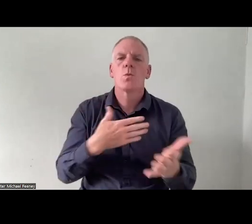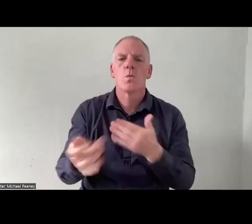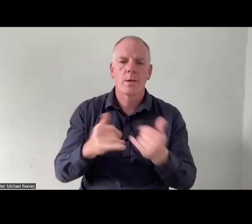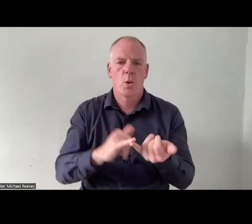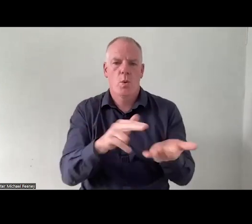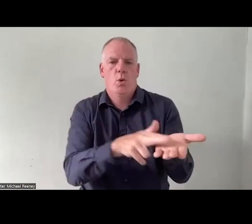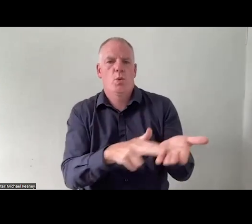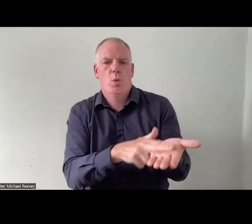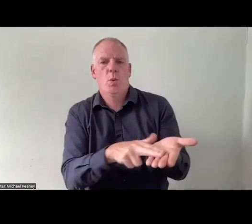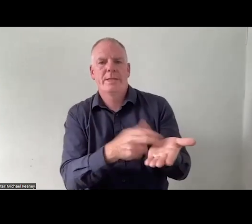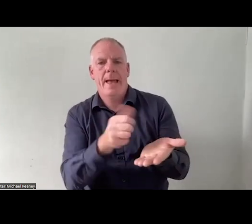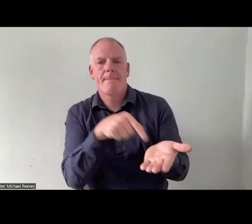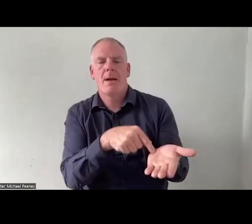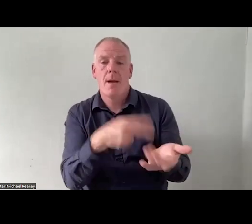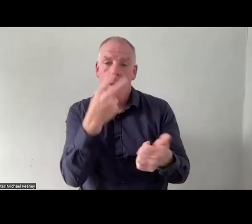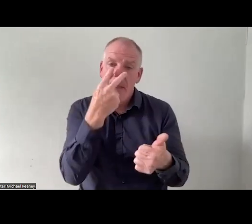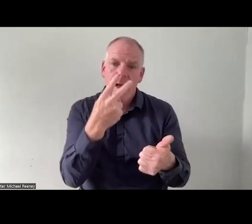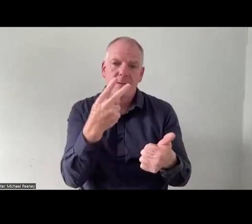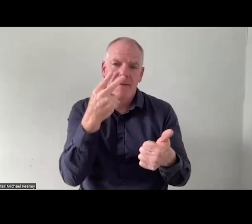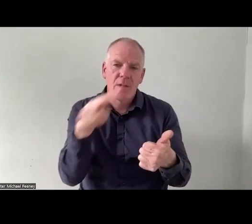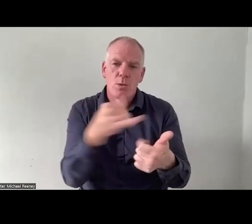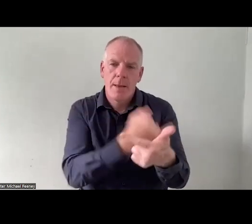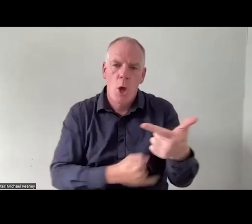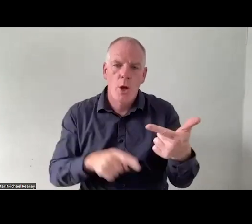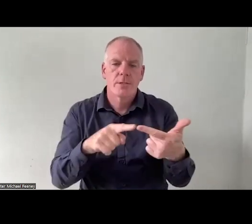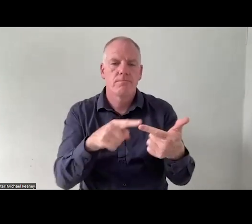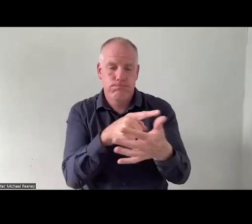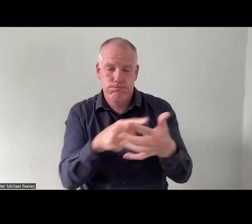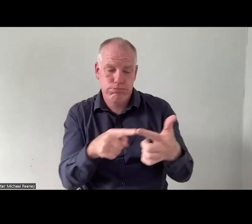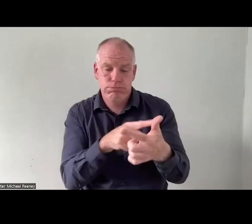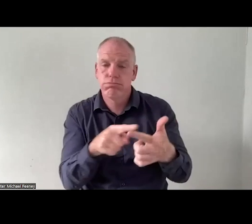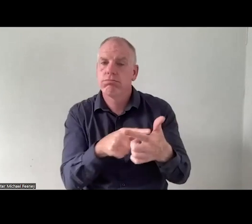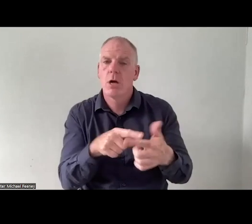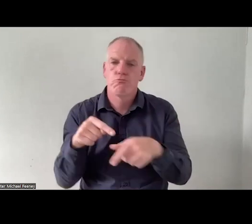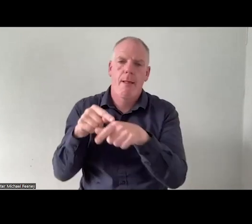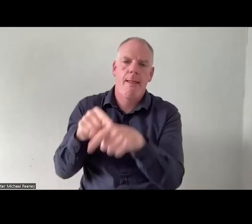the blind, the visually impaired people who rely on our technology.